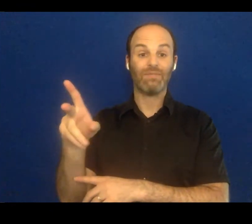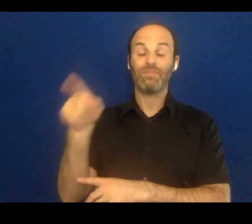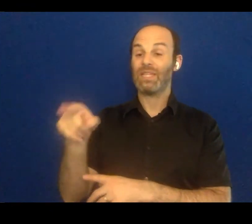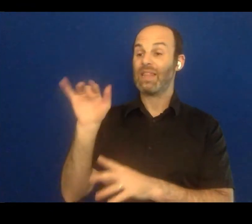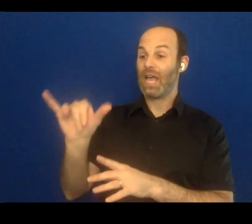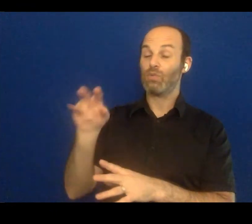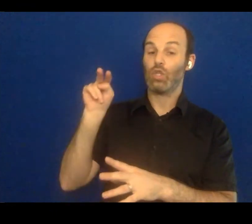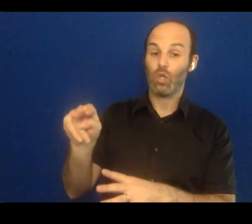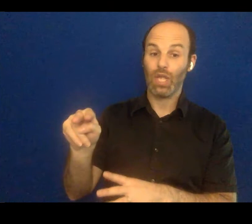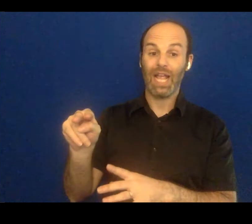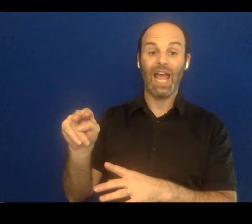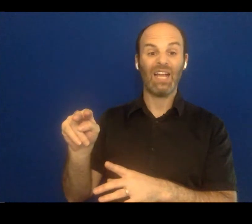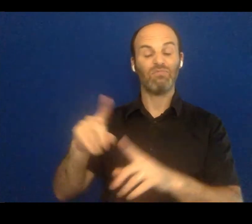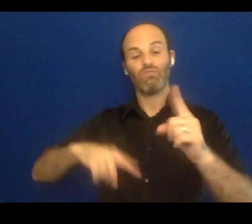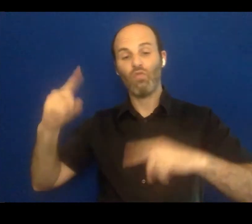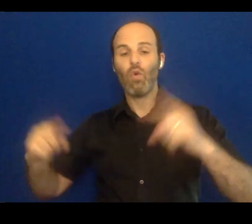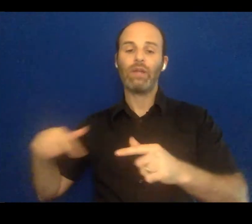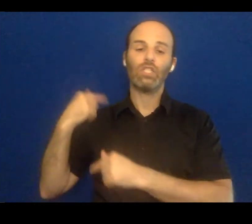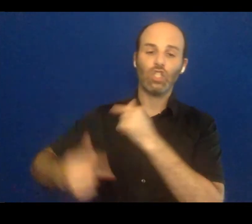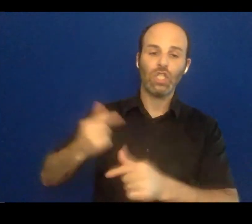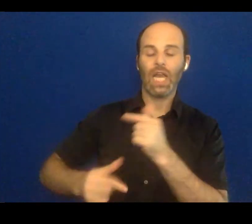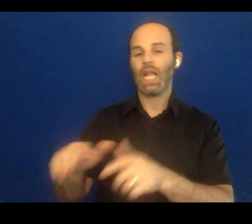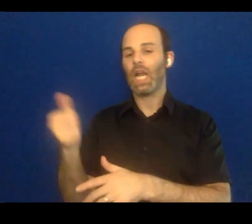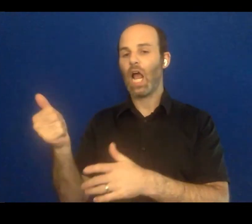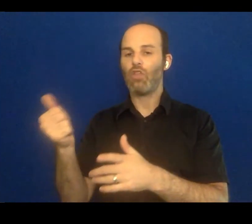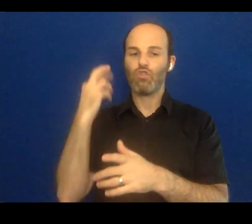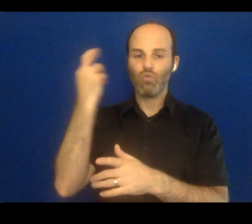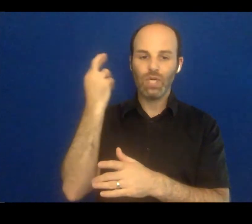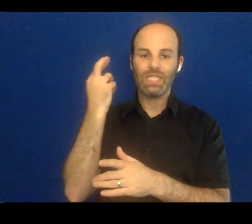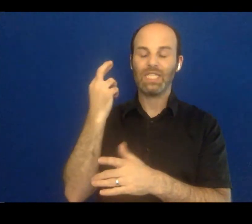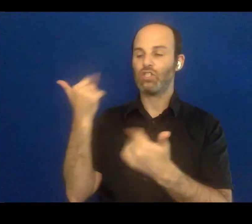A VARIETY OF GENETIC AND OTHER FACTORS RECRUITING TEN THOUSAND